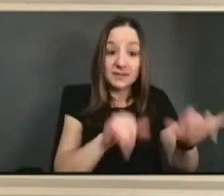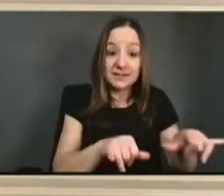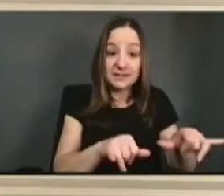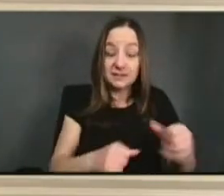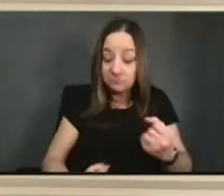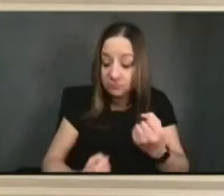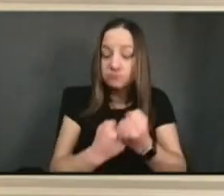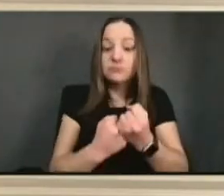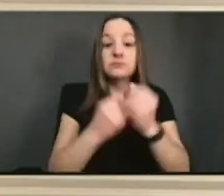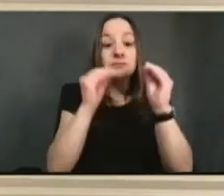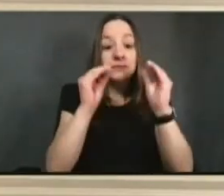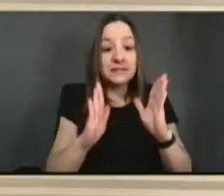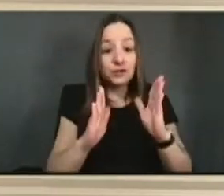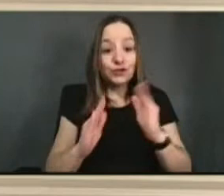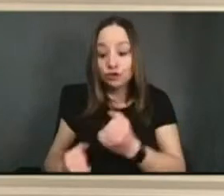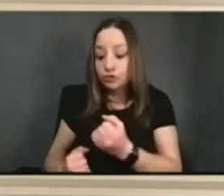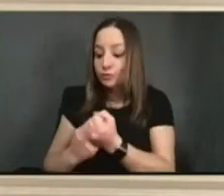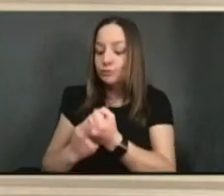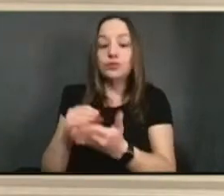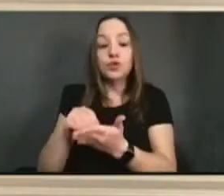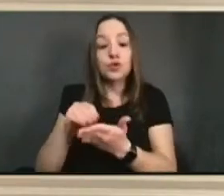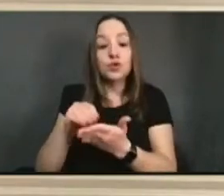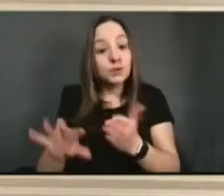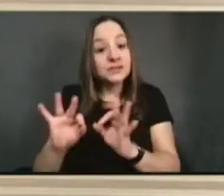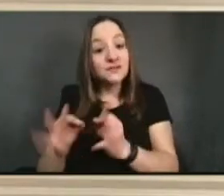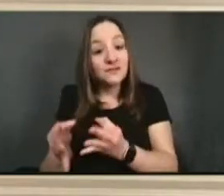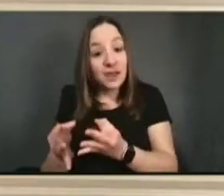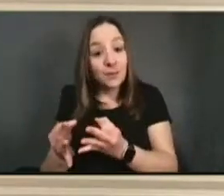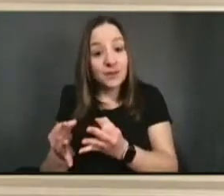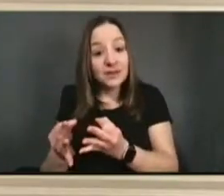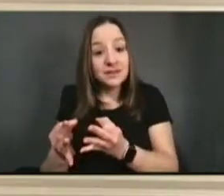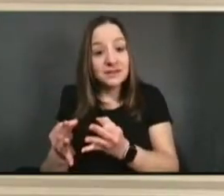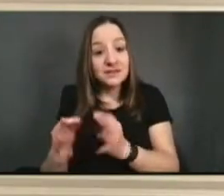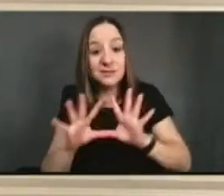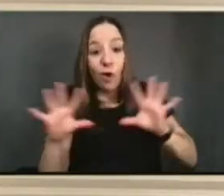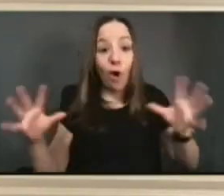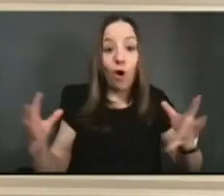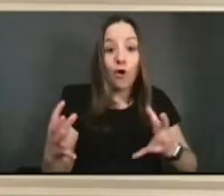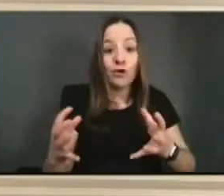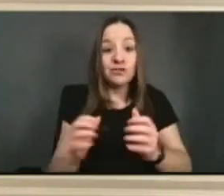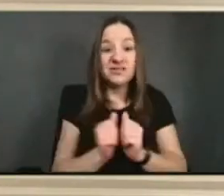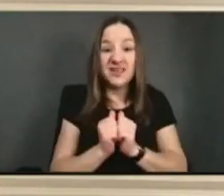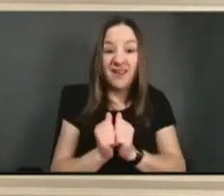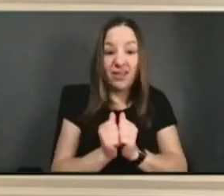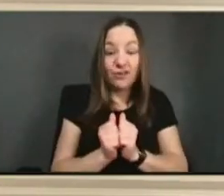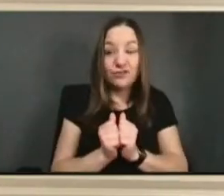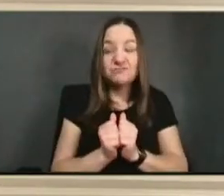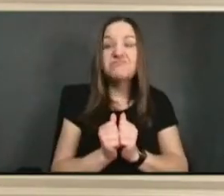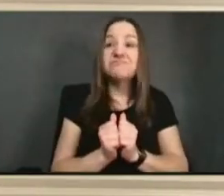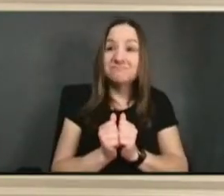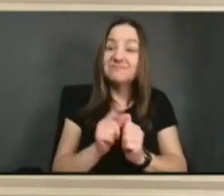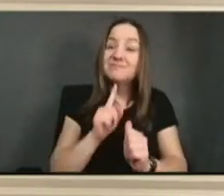we stand with our school system . We stand with our teachers. We stand with our students and